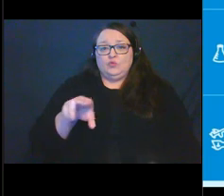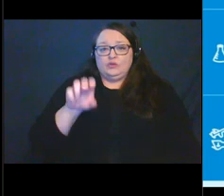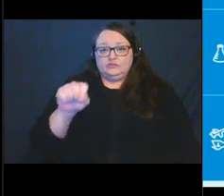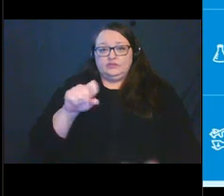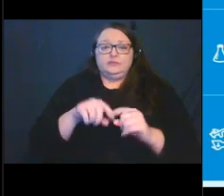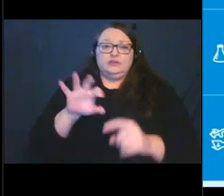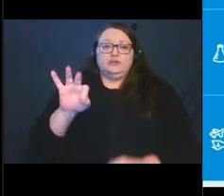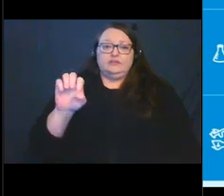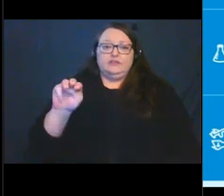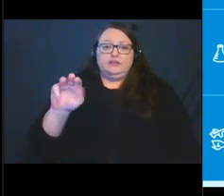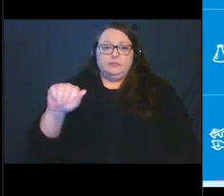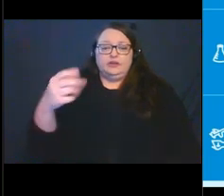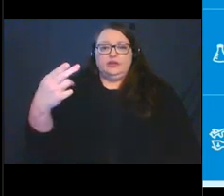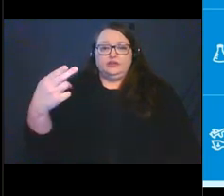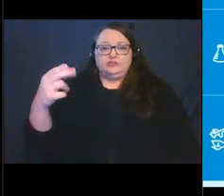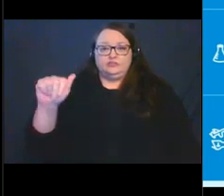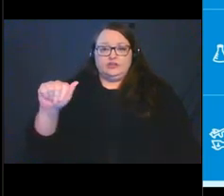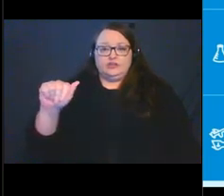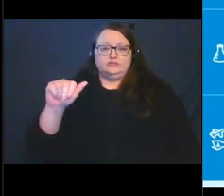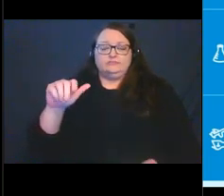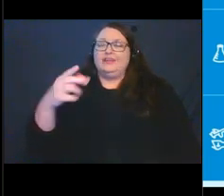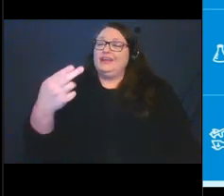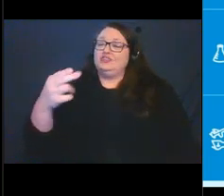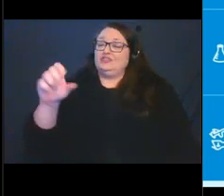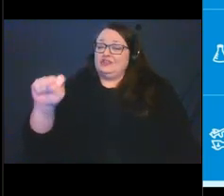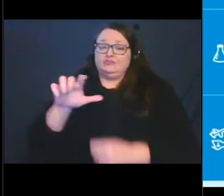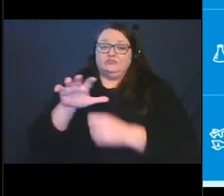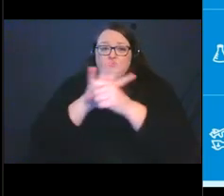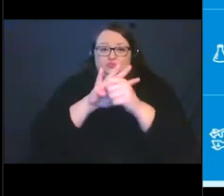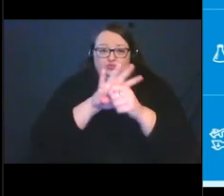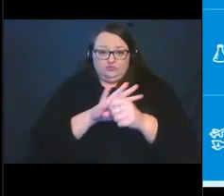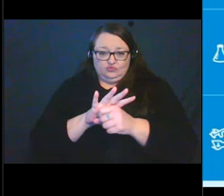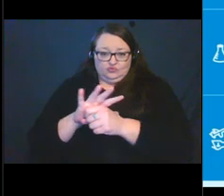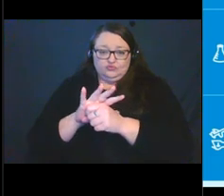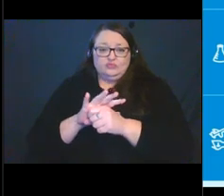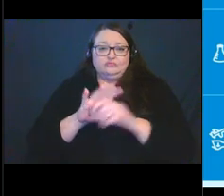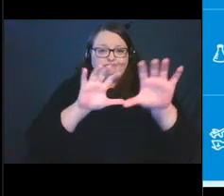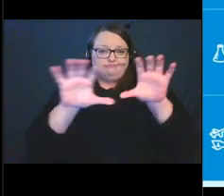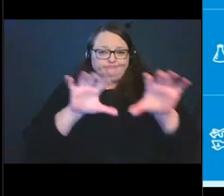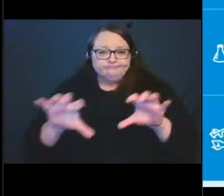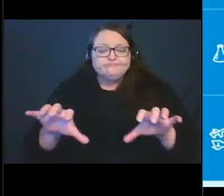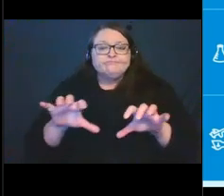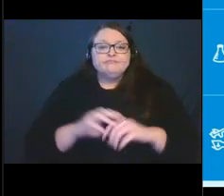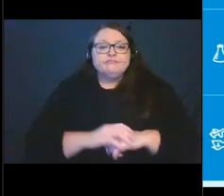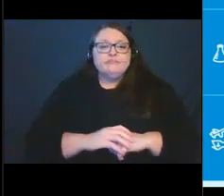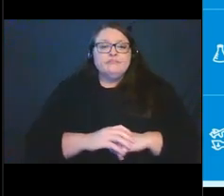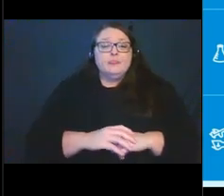HHS regions. For each of the regions, these daily heat injury data counts were compared to the daily